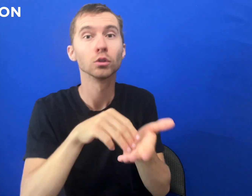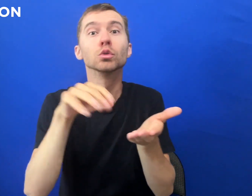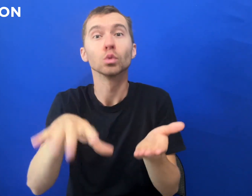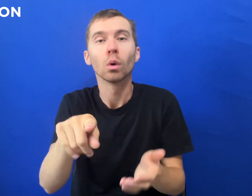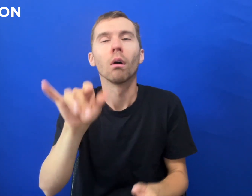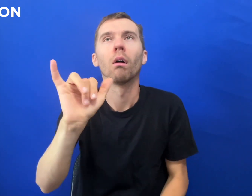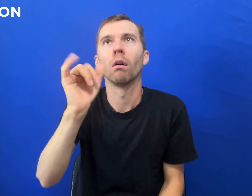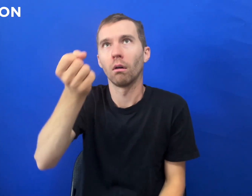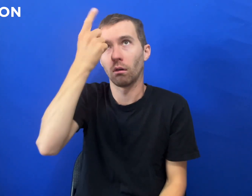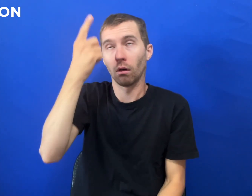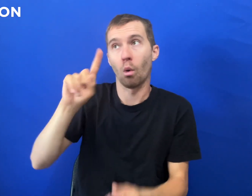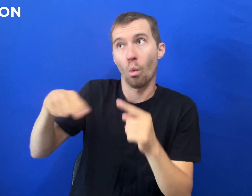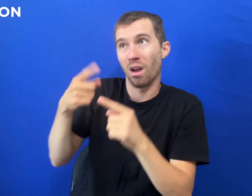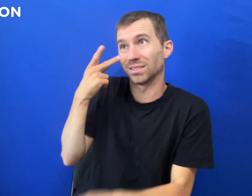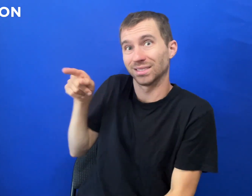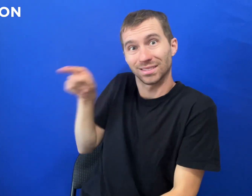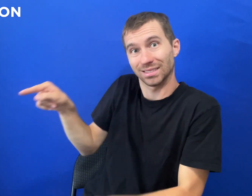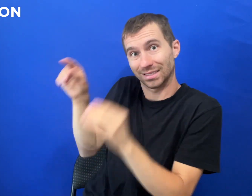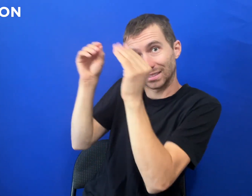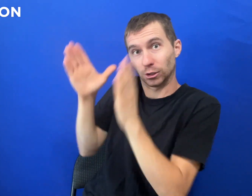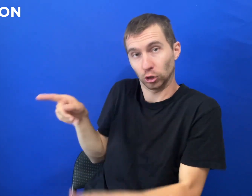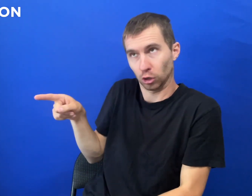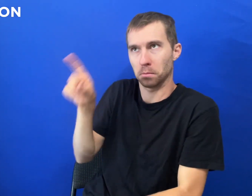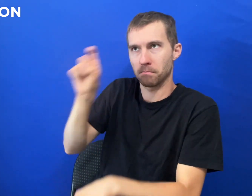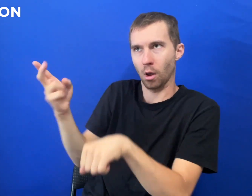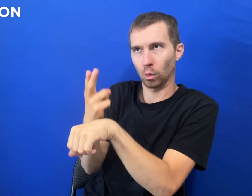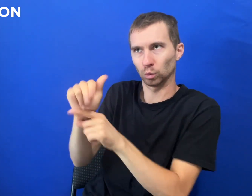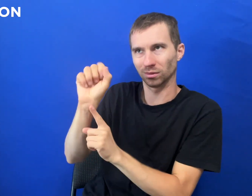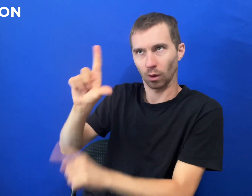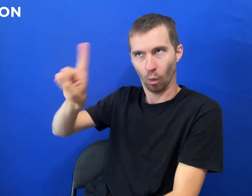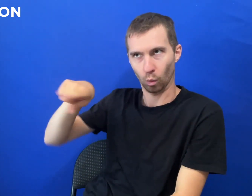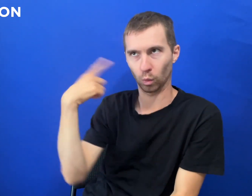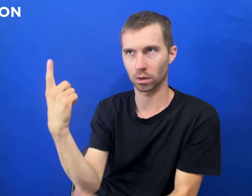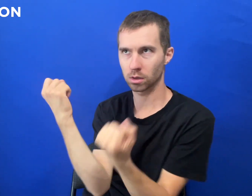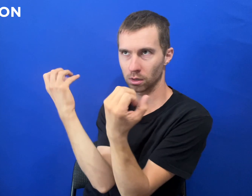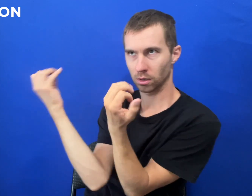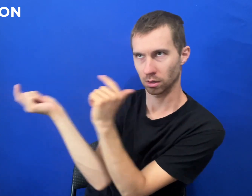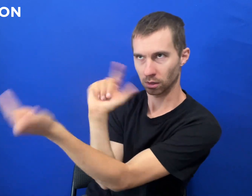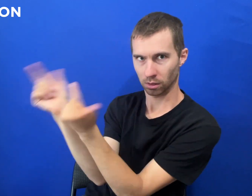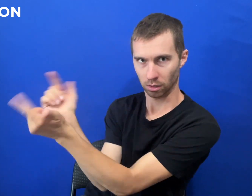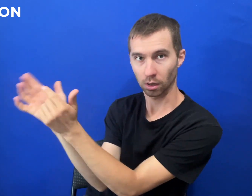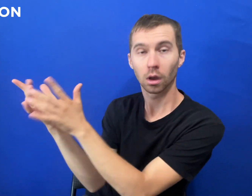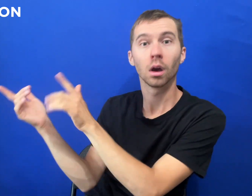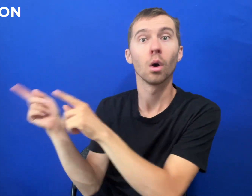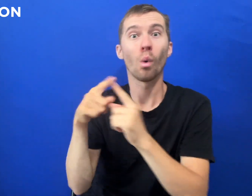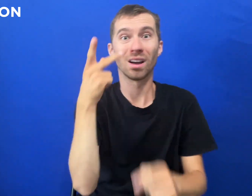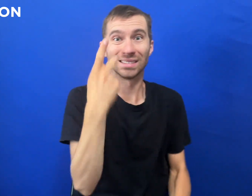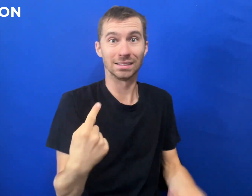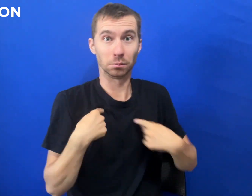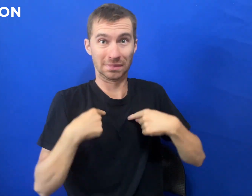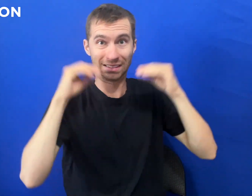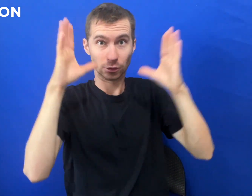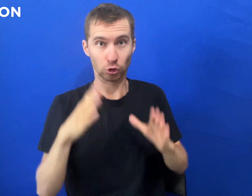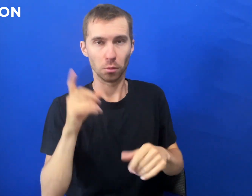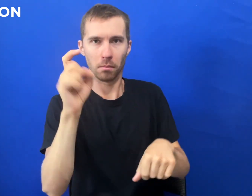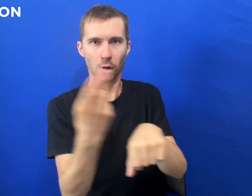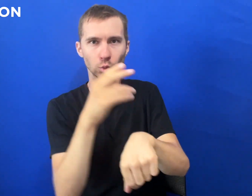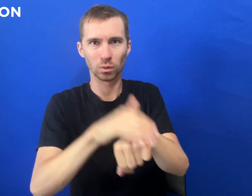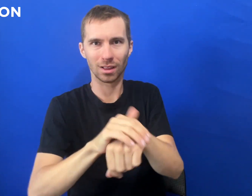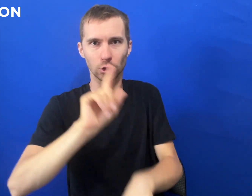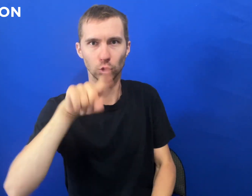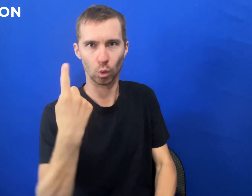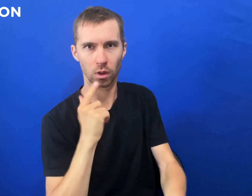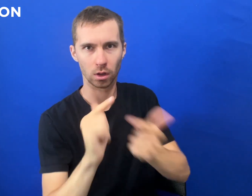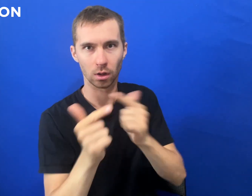Teaching in this way, I am setting up a clear boundary where students know that they must use only ASL when communicating with my co-teacher and they must use only English when communicating with me.